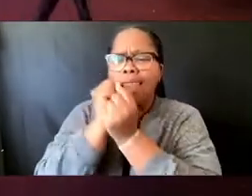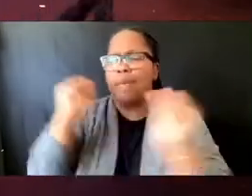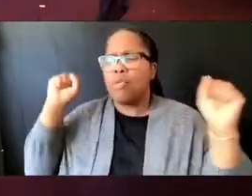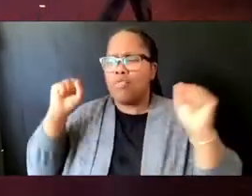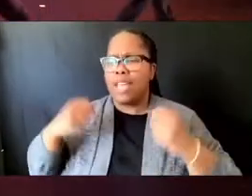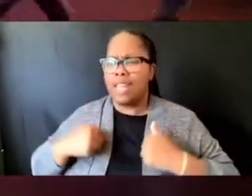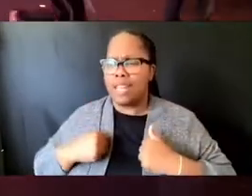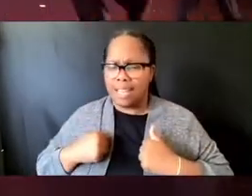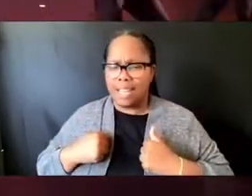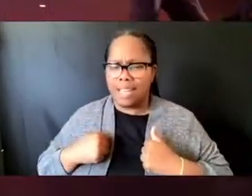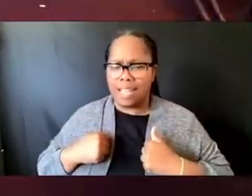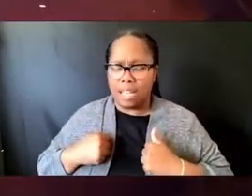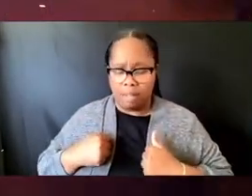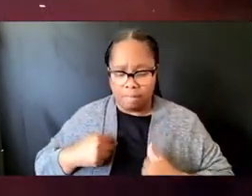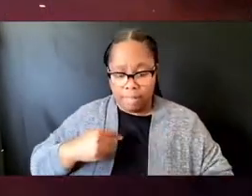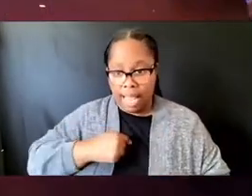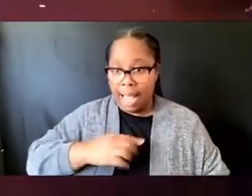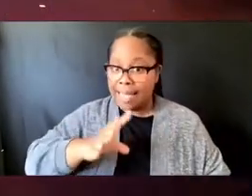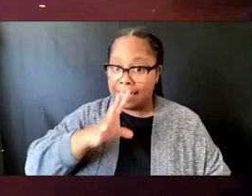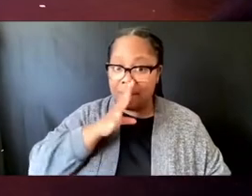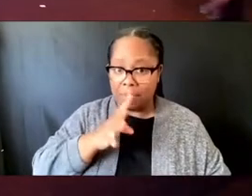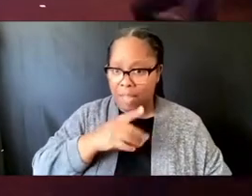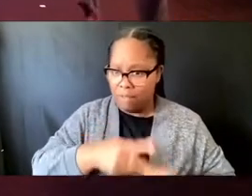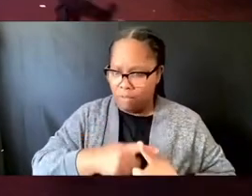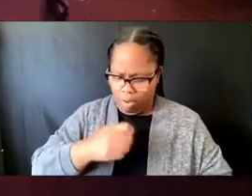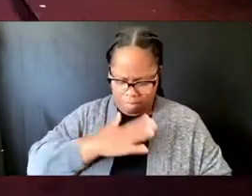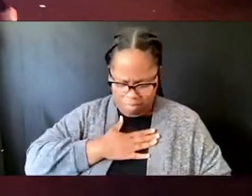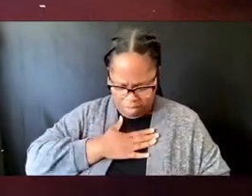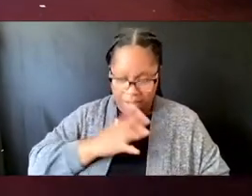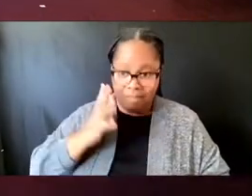When I speak from BI, I am liberated.